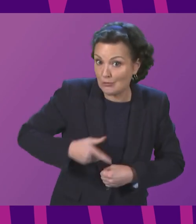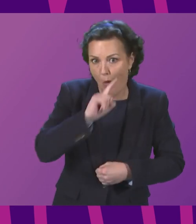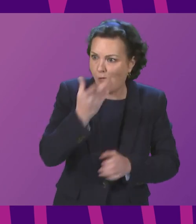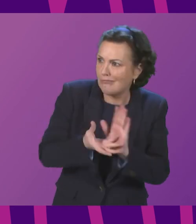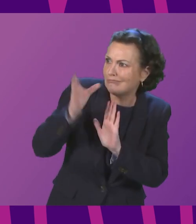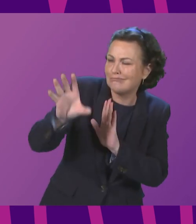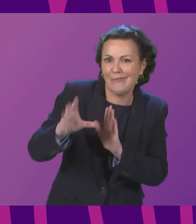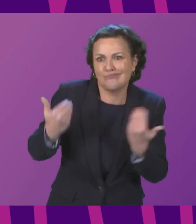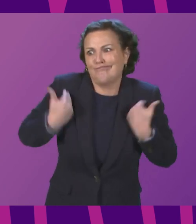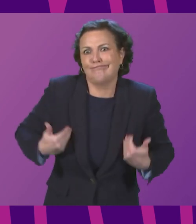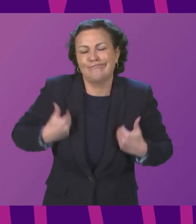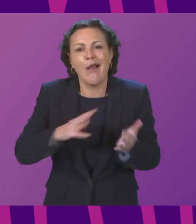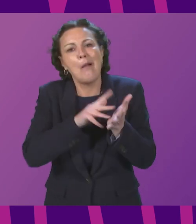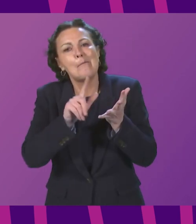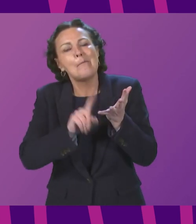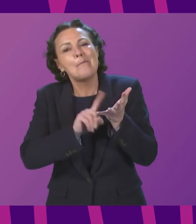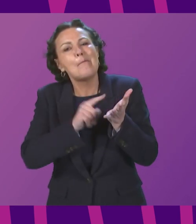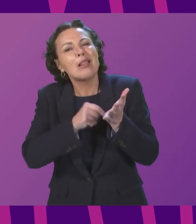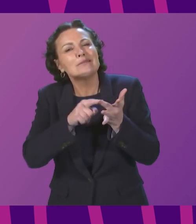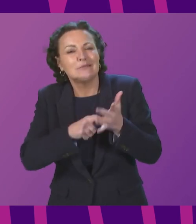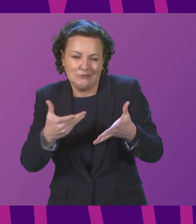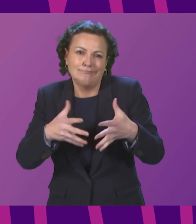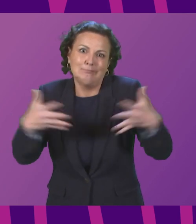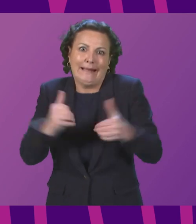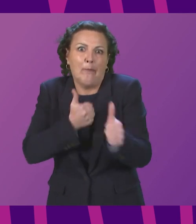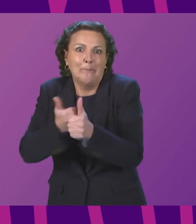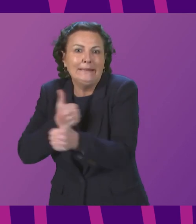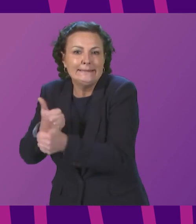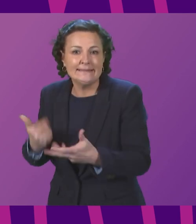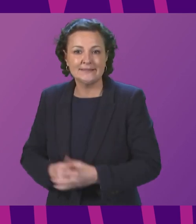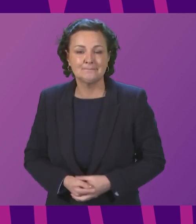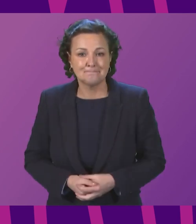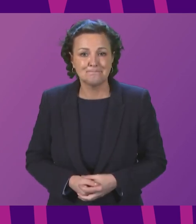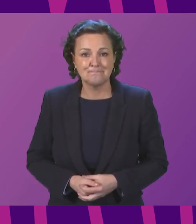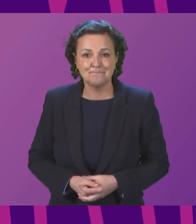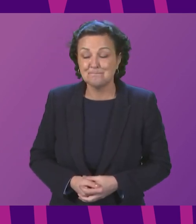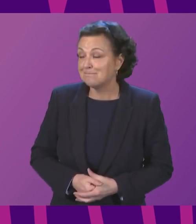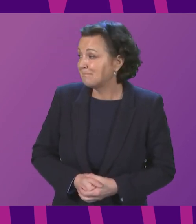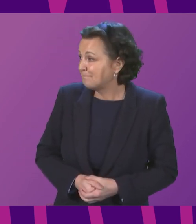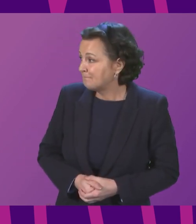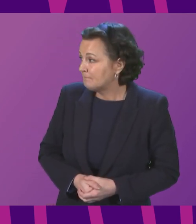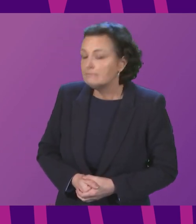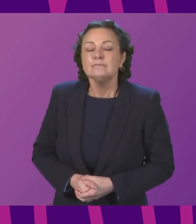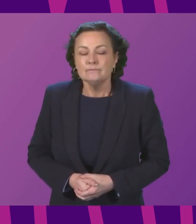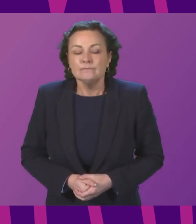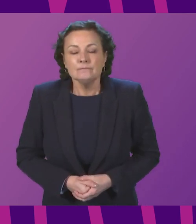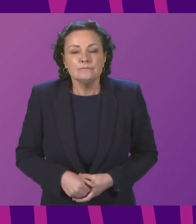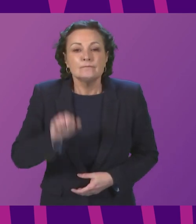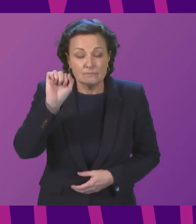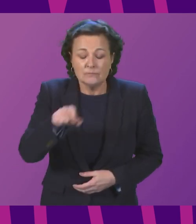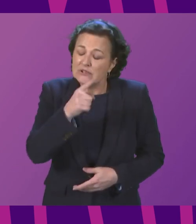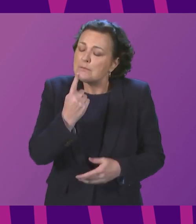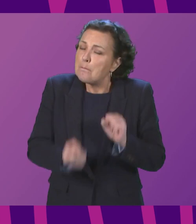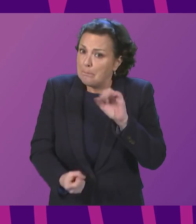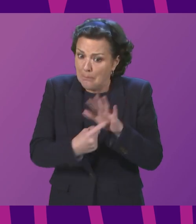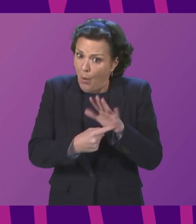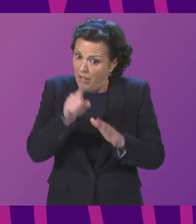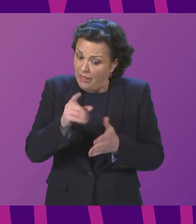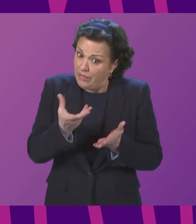It is important that the support is targeted. As I covered last week, there is a generic